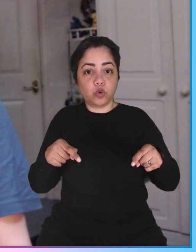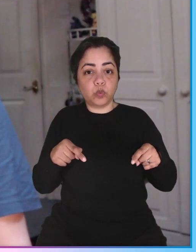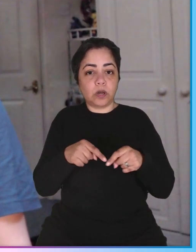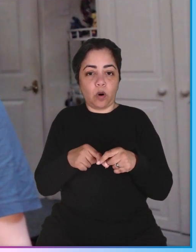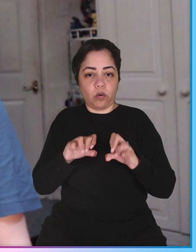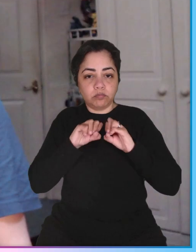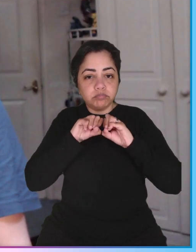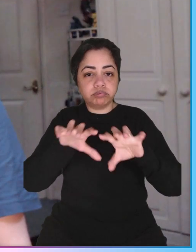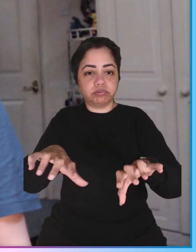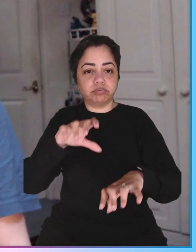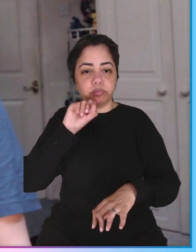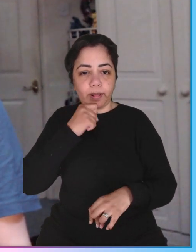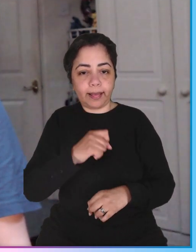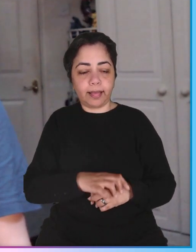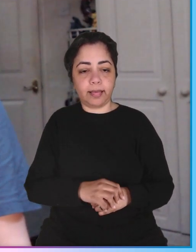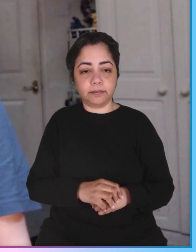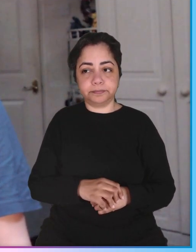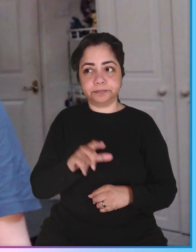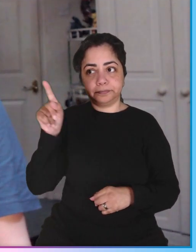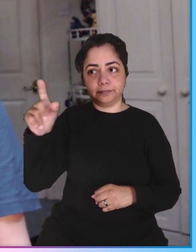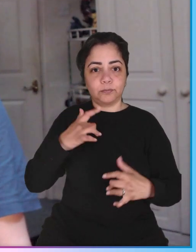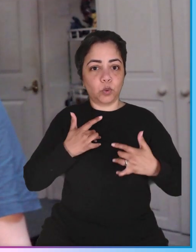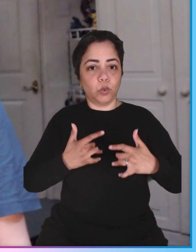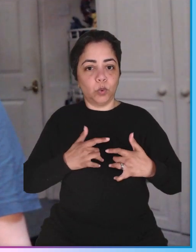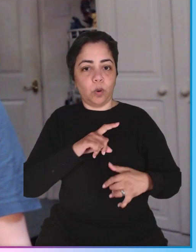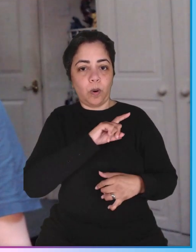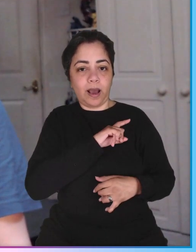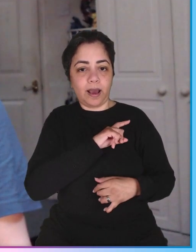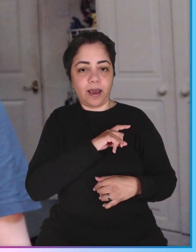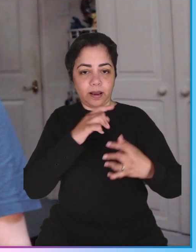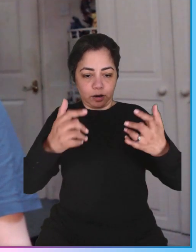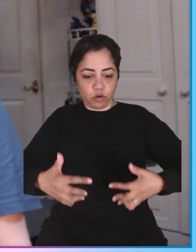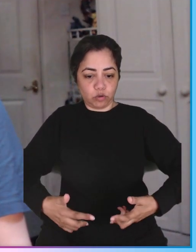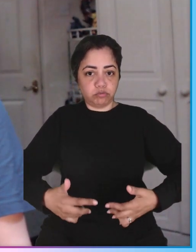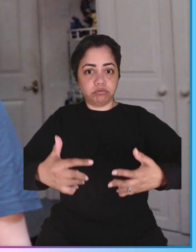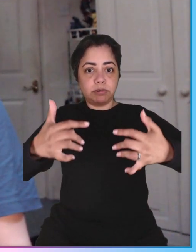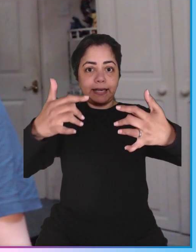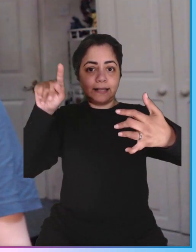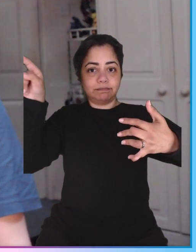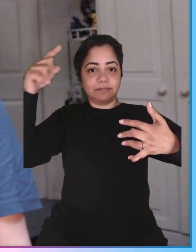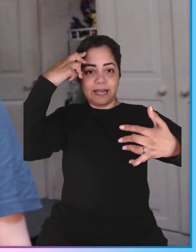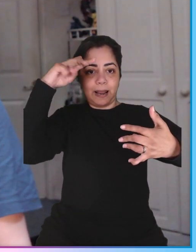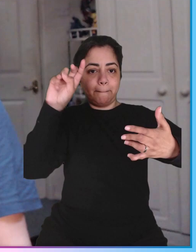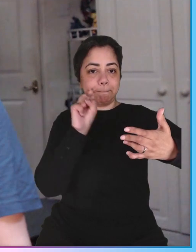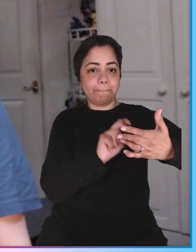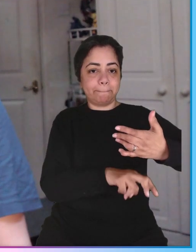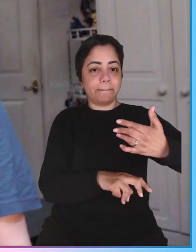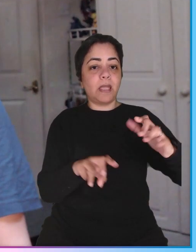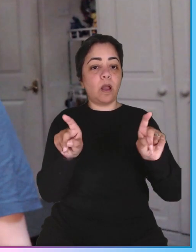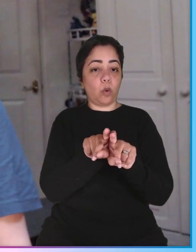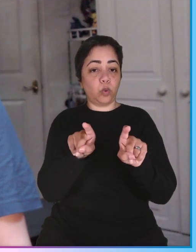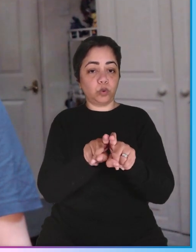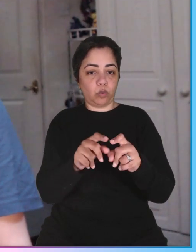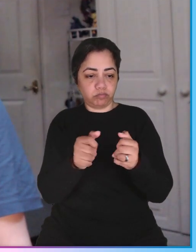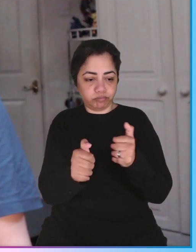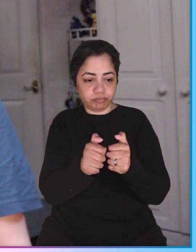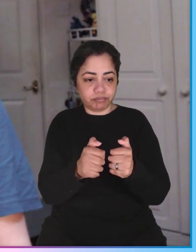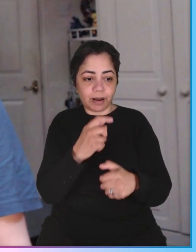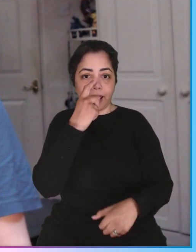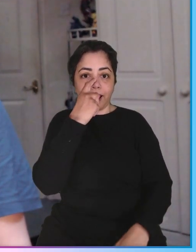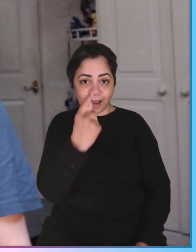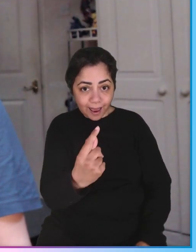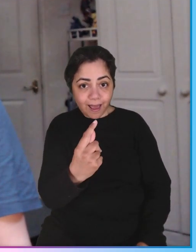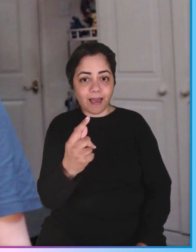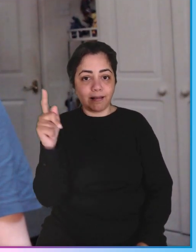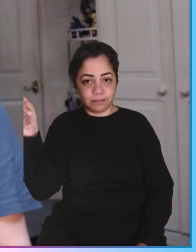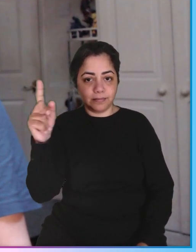So, without further ado, here is the new trailer for Stories of Blossom from Soft Leaf Studios.